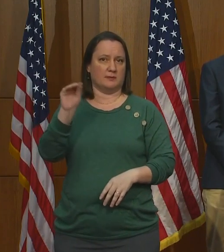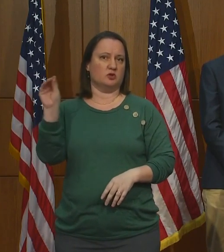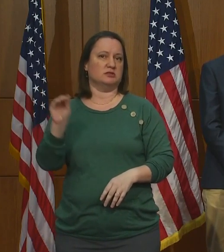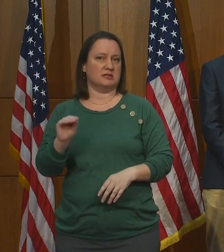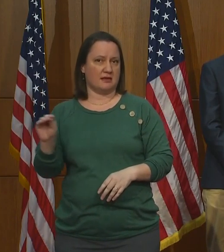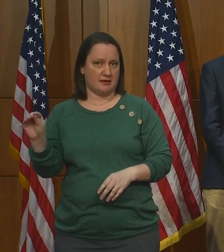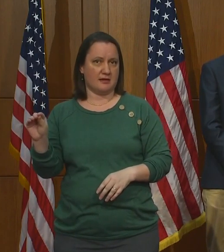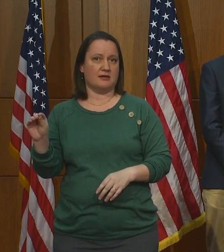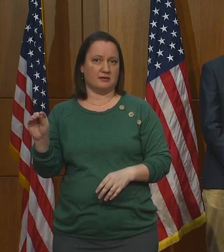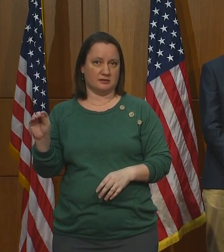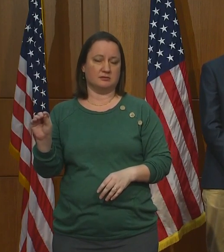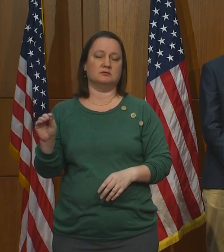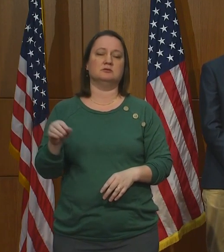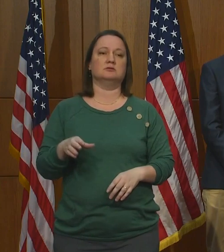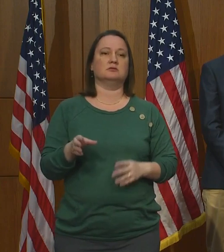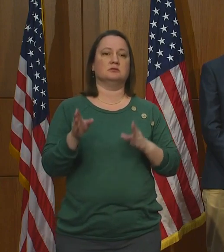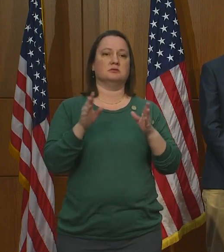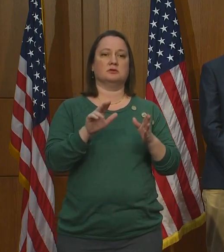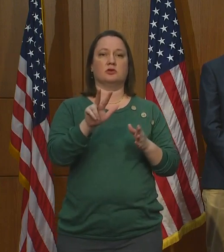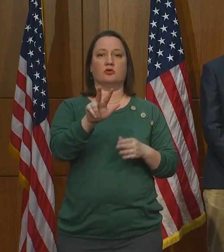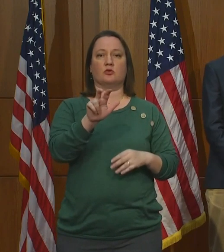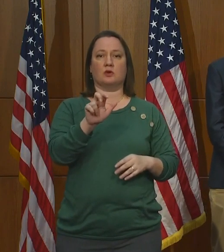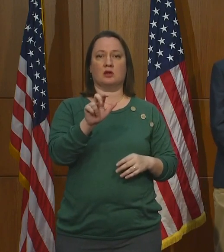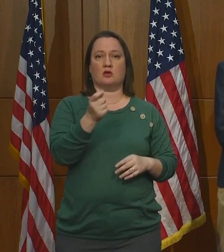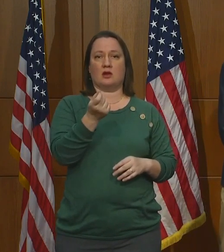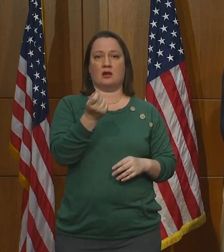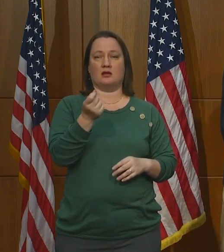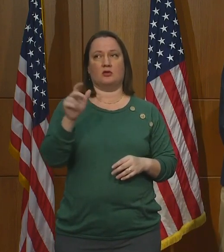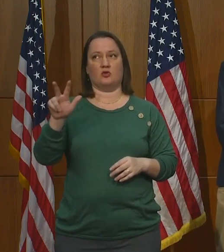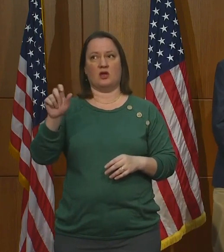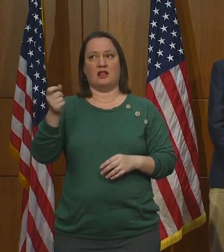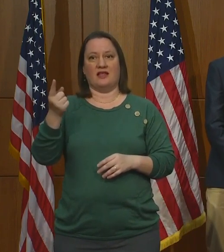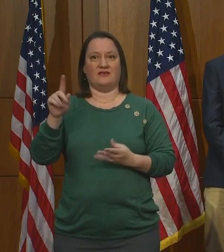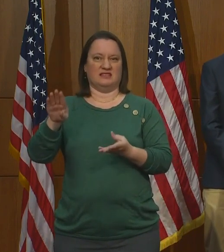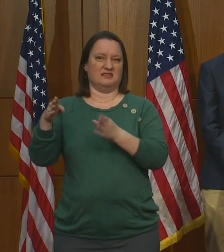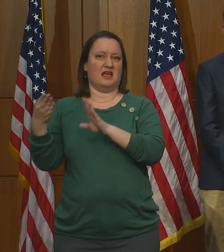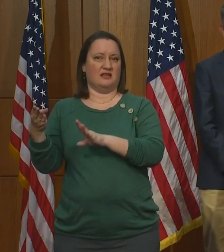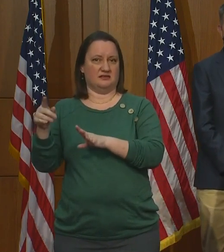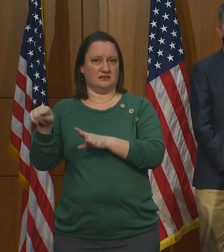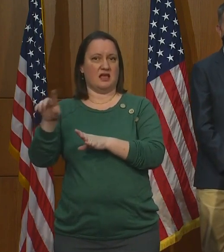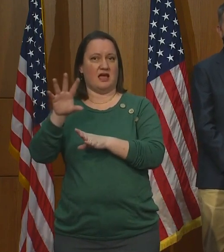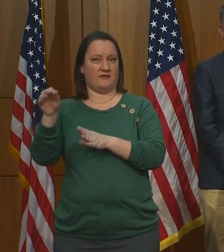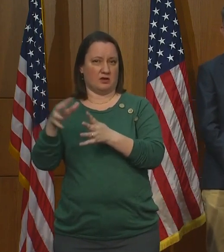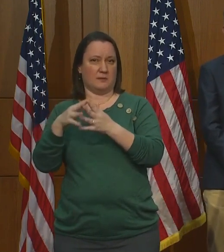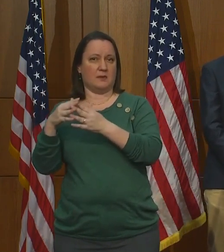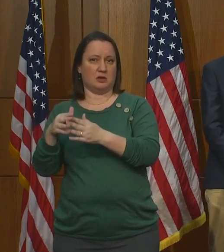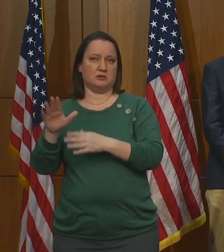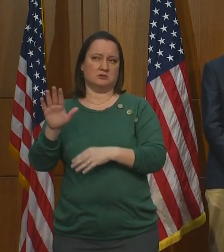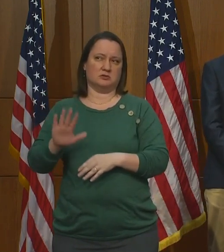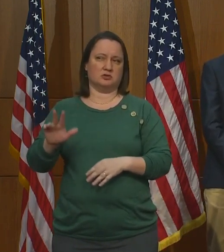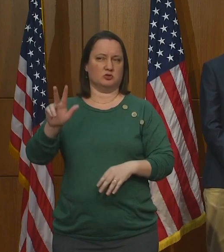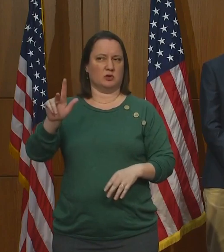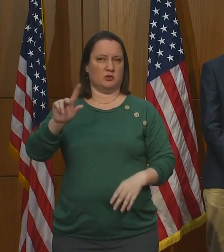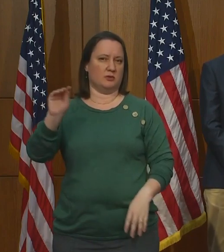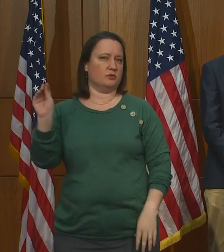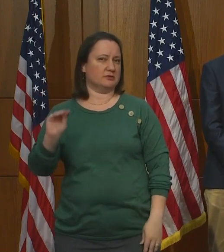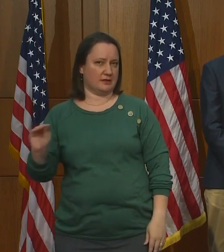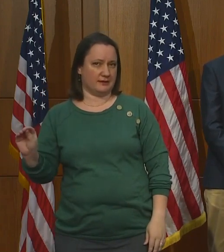AMERICANS OR ABOUT 20% OF THOSE CASES- WE HAVE- THREE HUNDRED